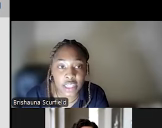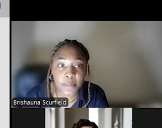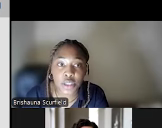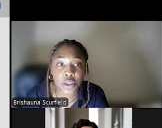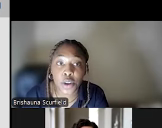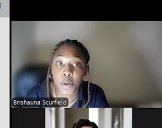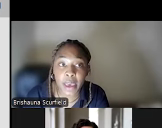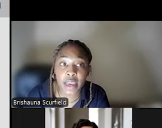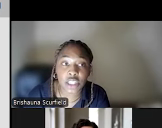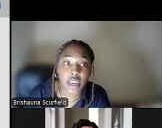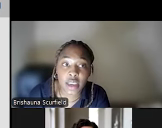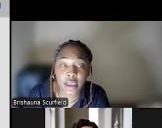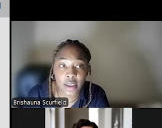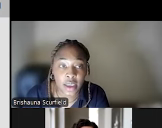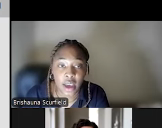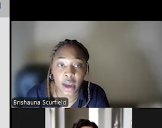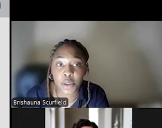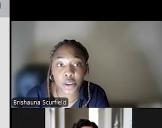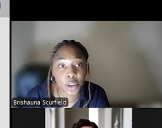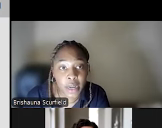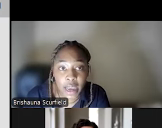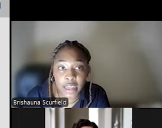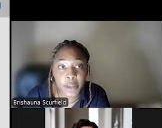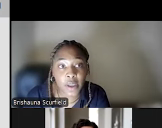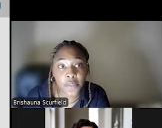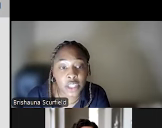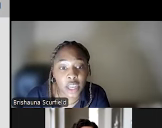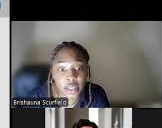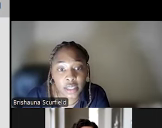just make sure you're going back checking it um with your human eyes based off of the checklist